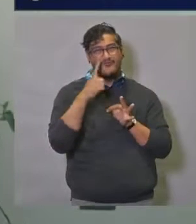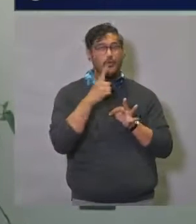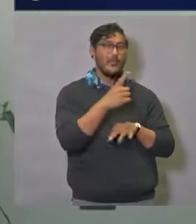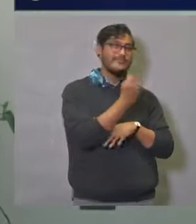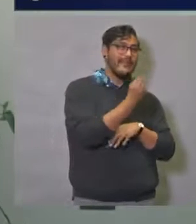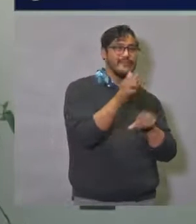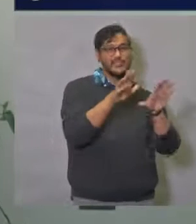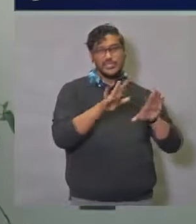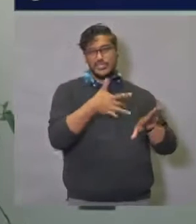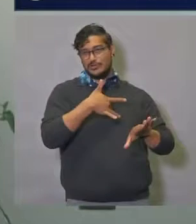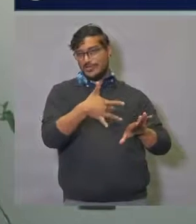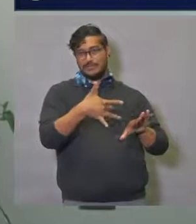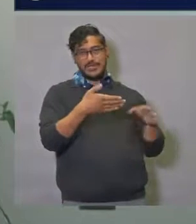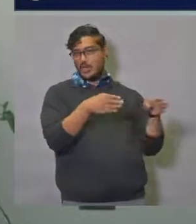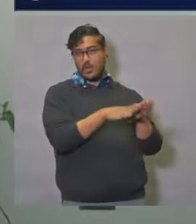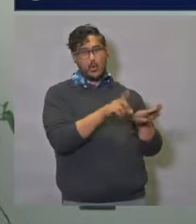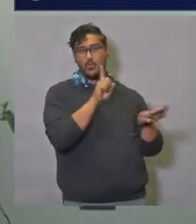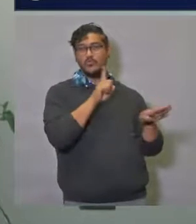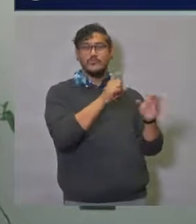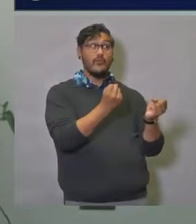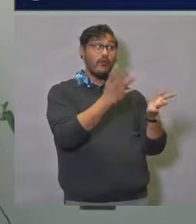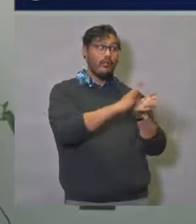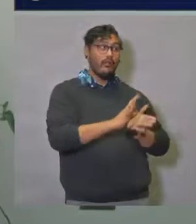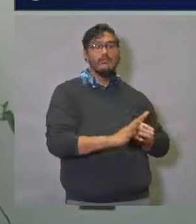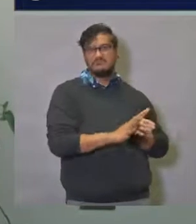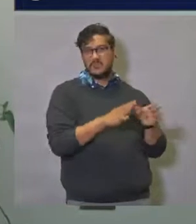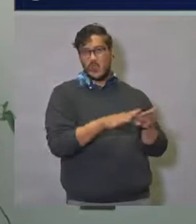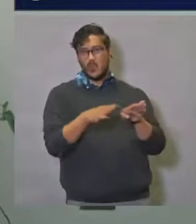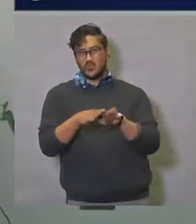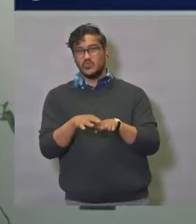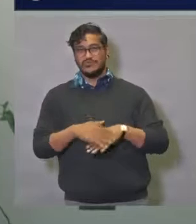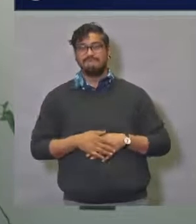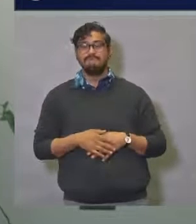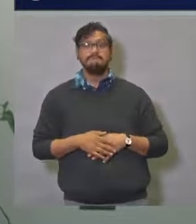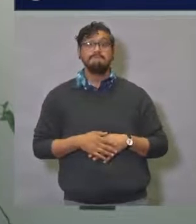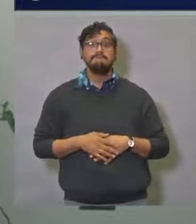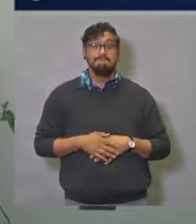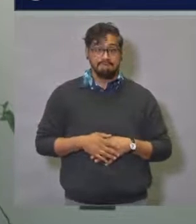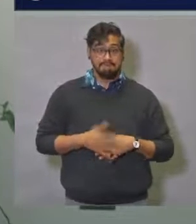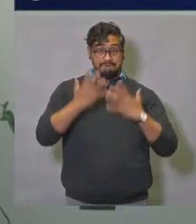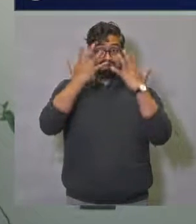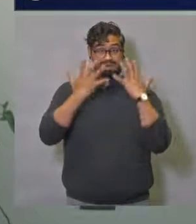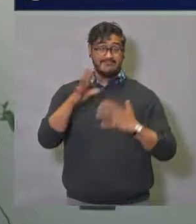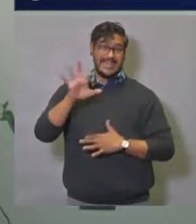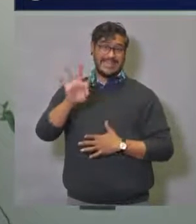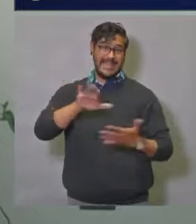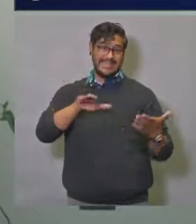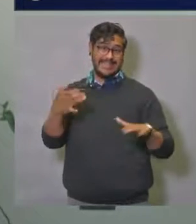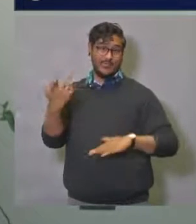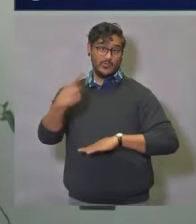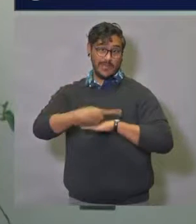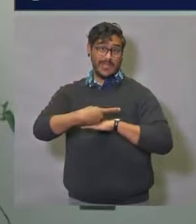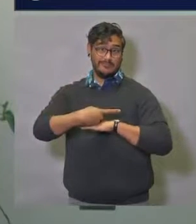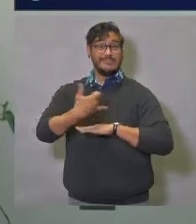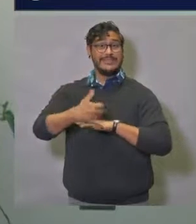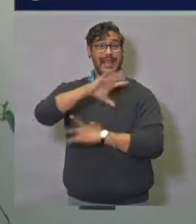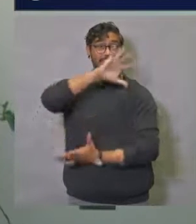OVER THE WEEKEND.